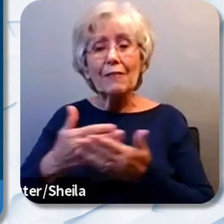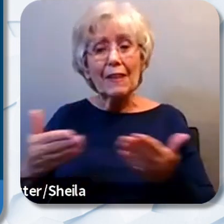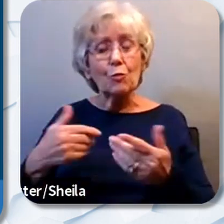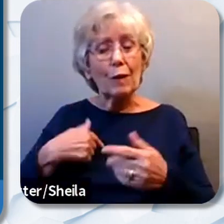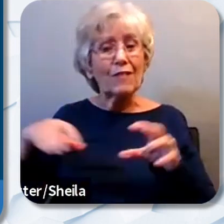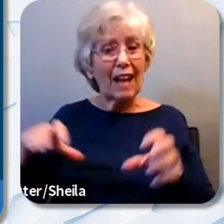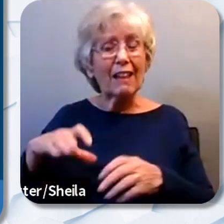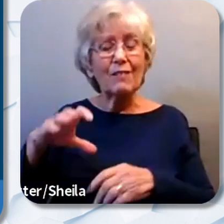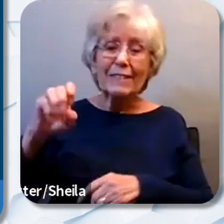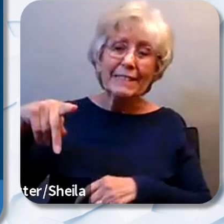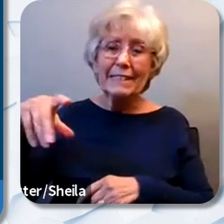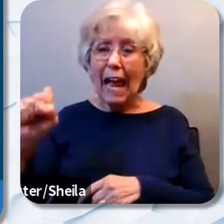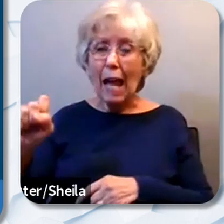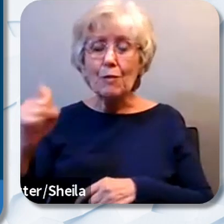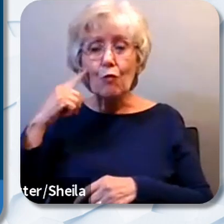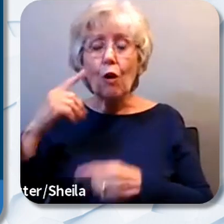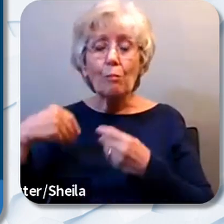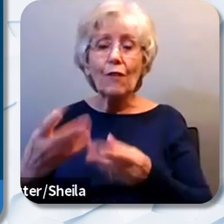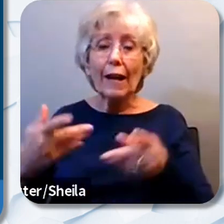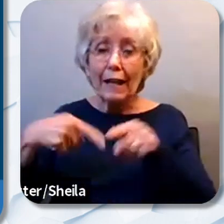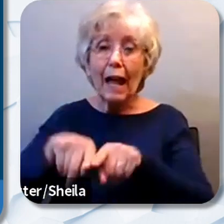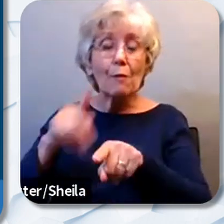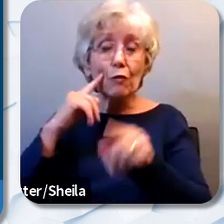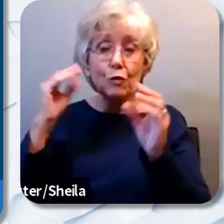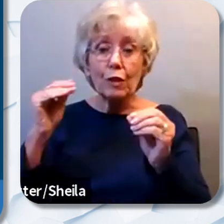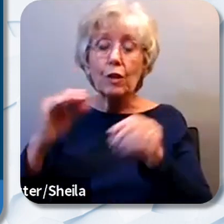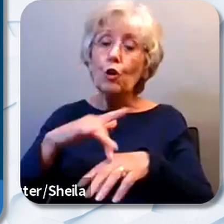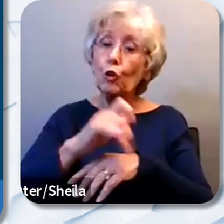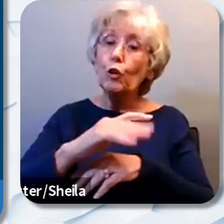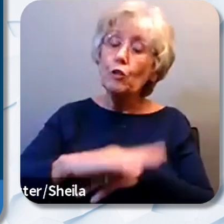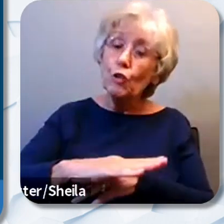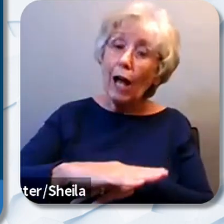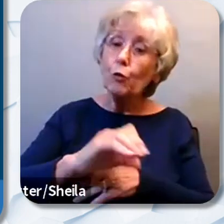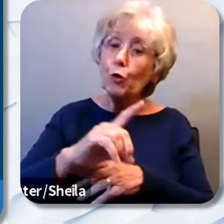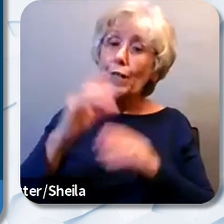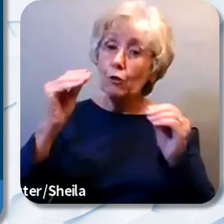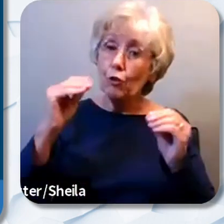to provide that alignment of instruction is our early childhood educators. are well versed in the